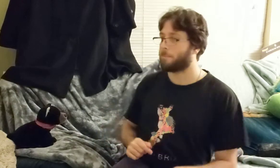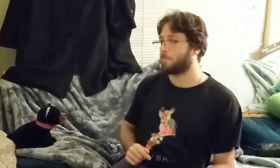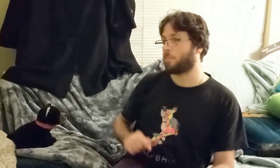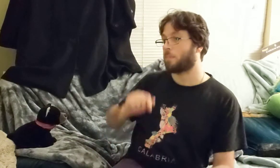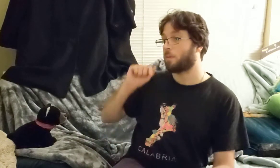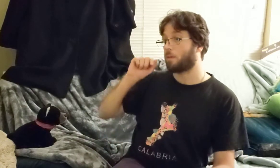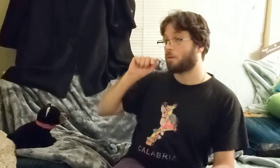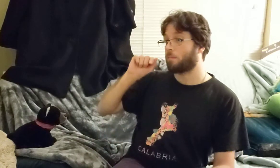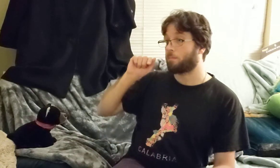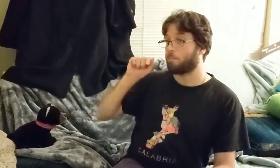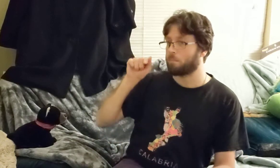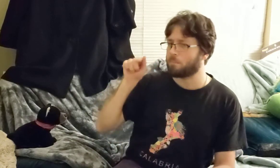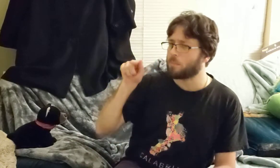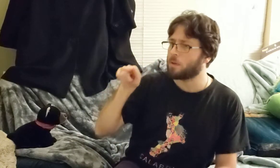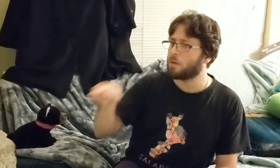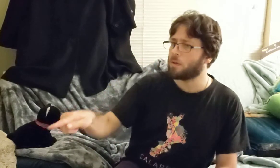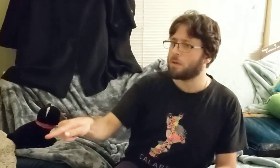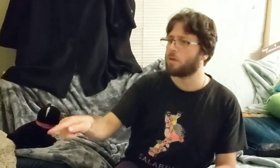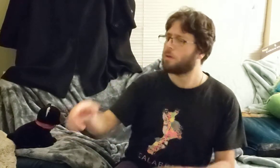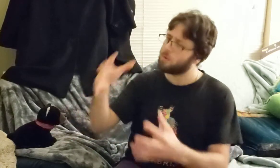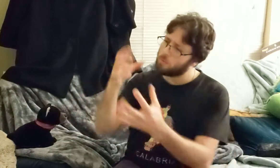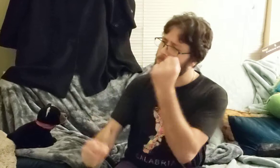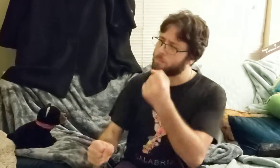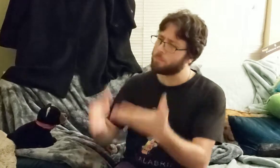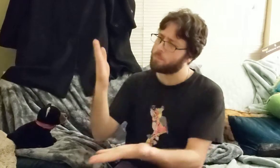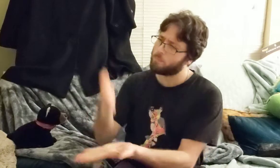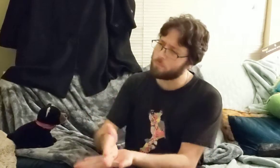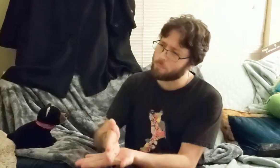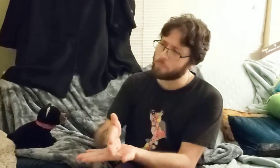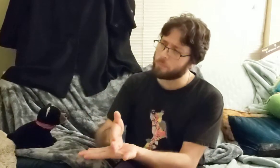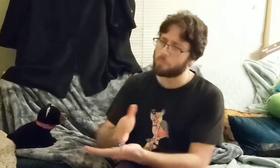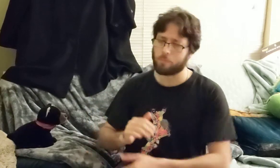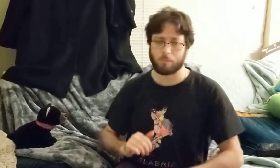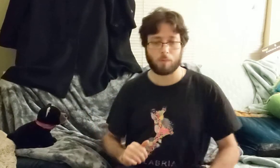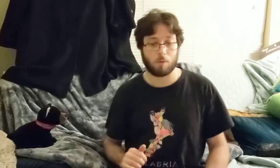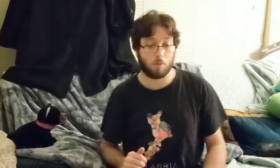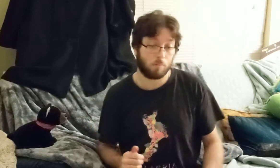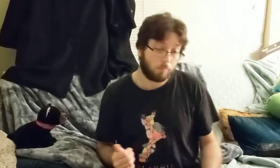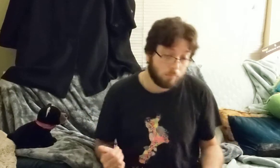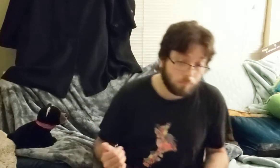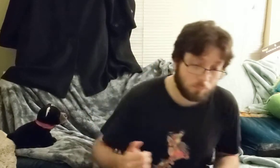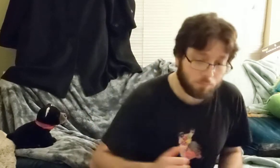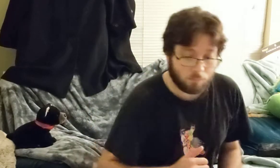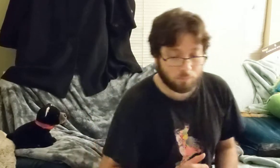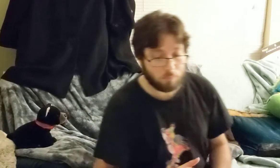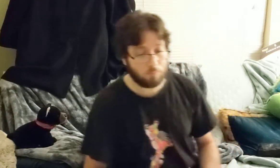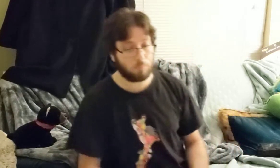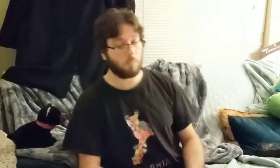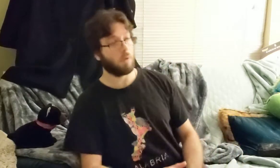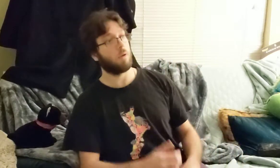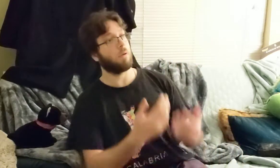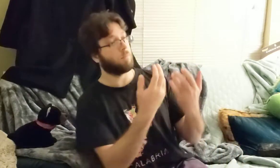YOU MEAN, STOP OR-body-shift